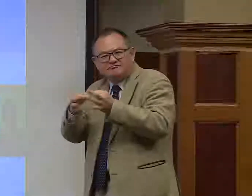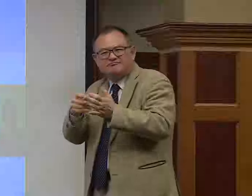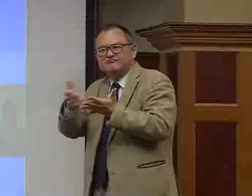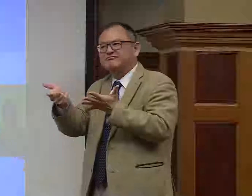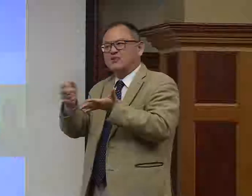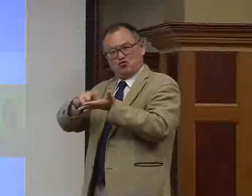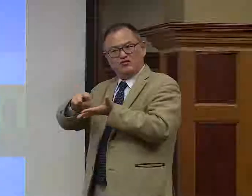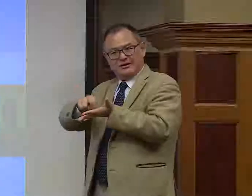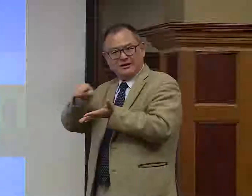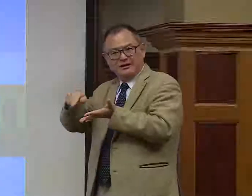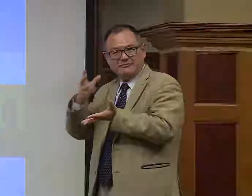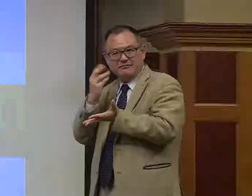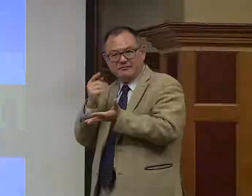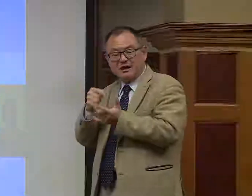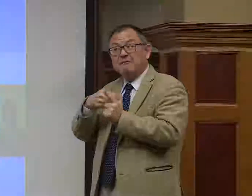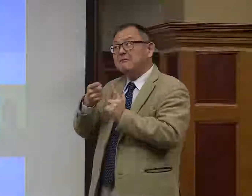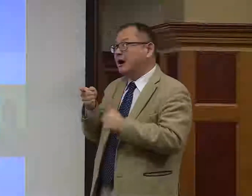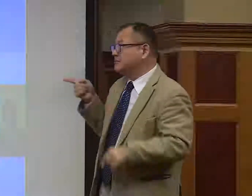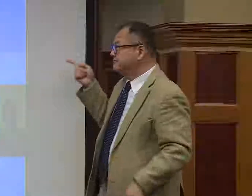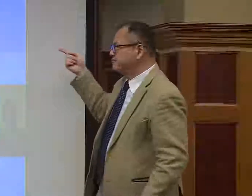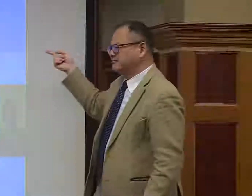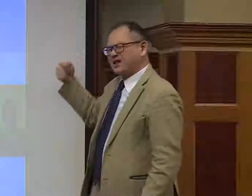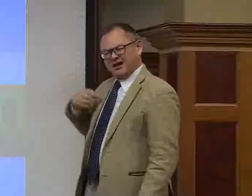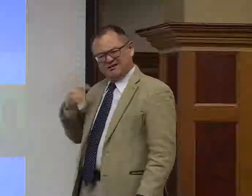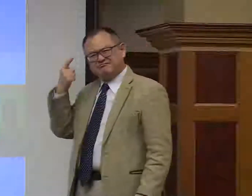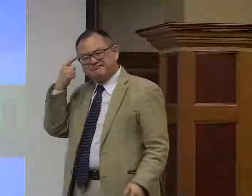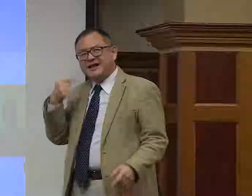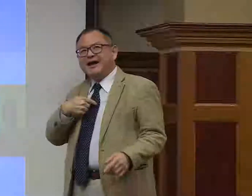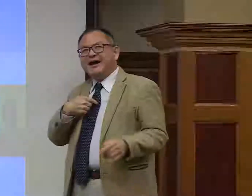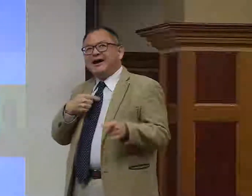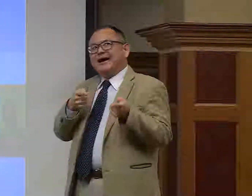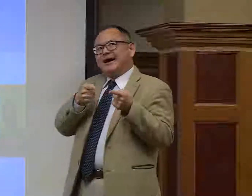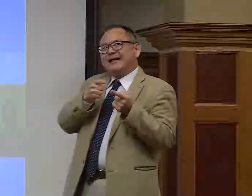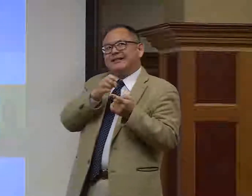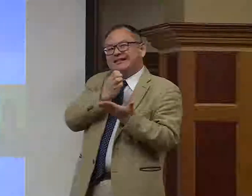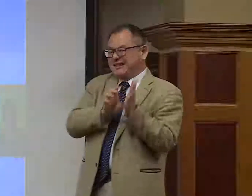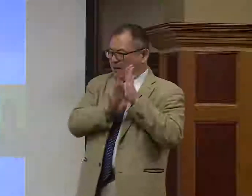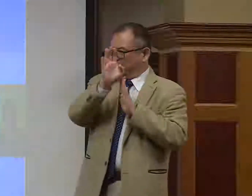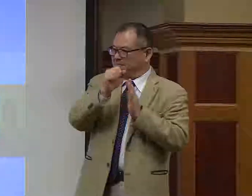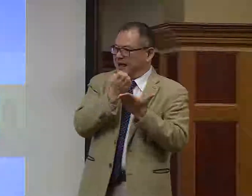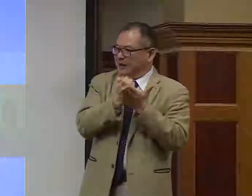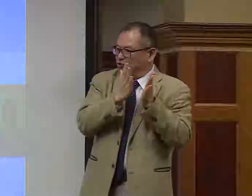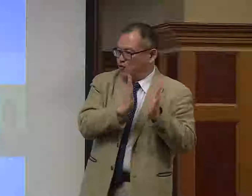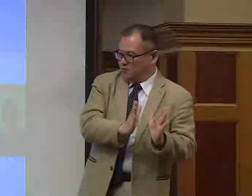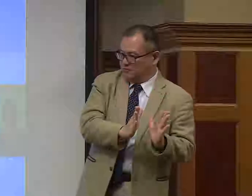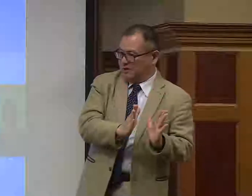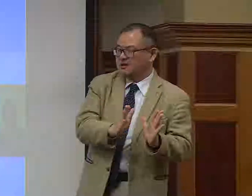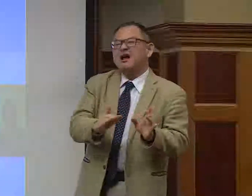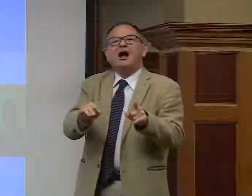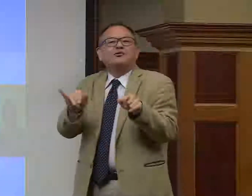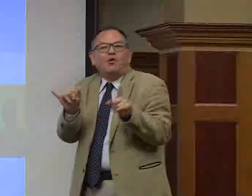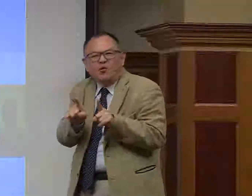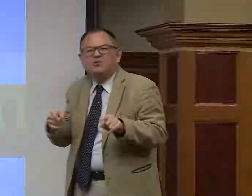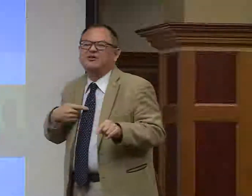Now, there are two worlds-- sign linguistics and developing economies.